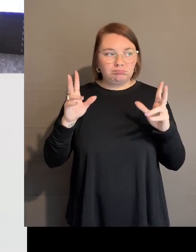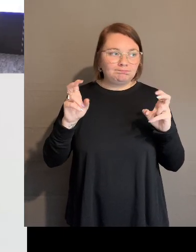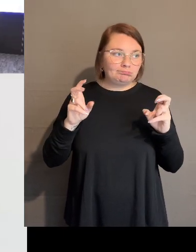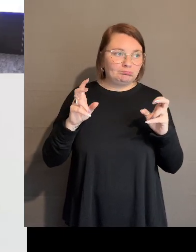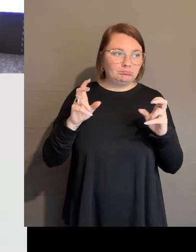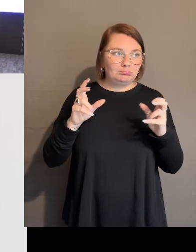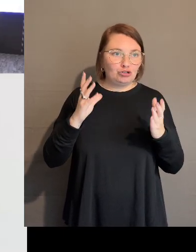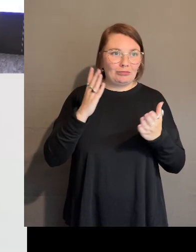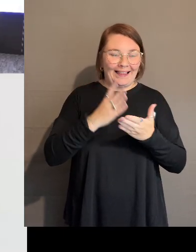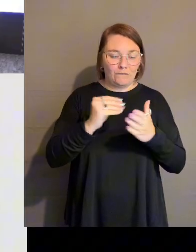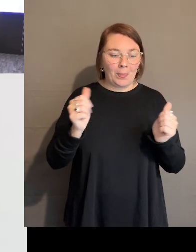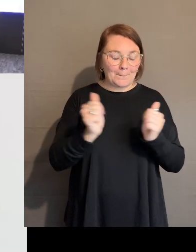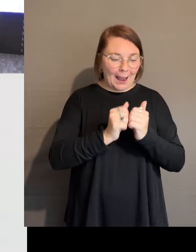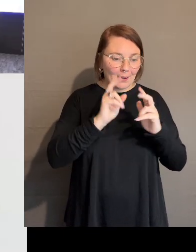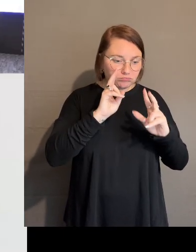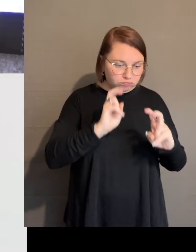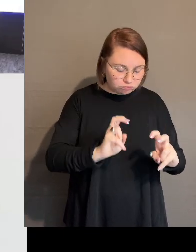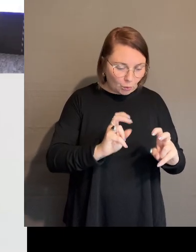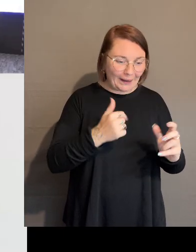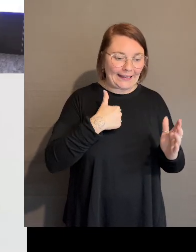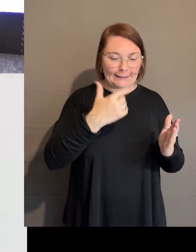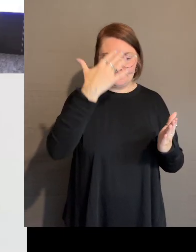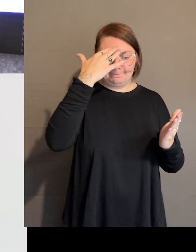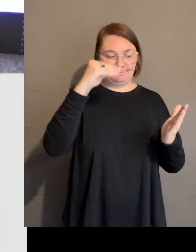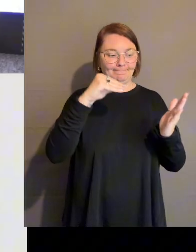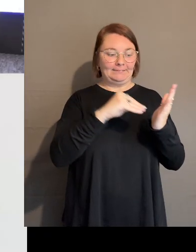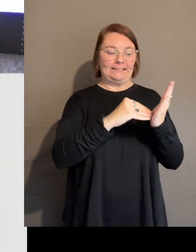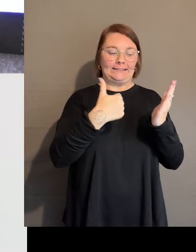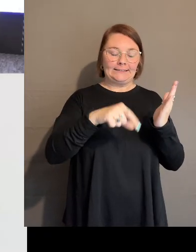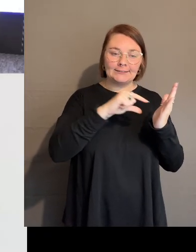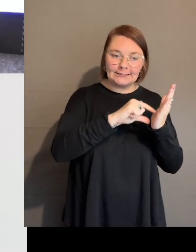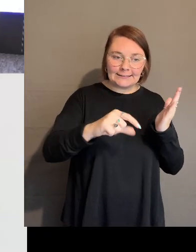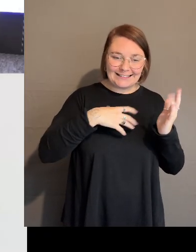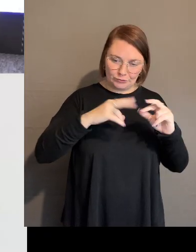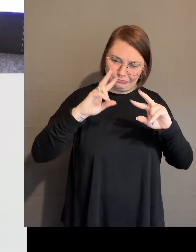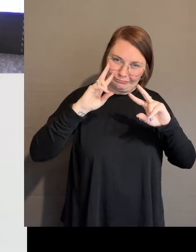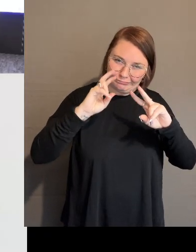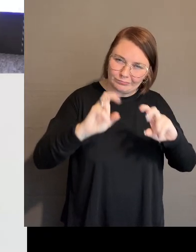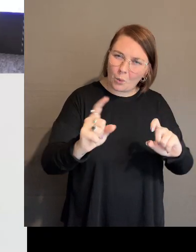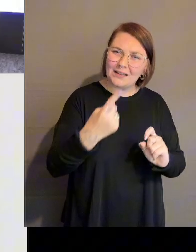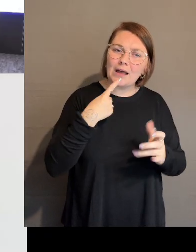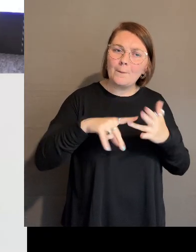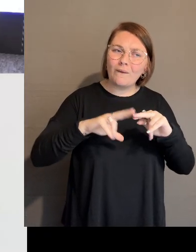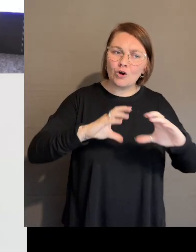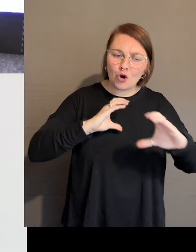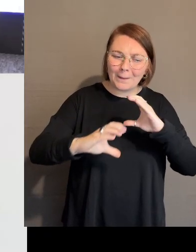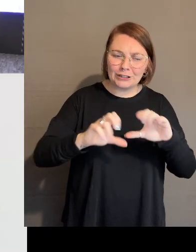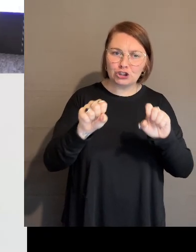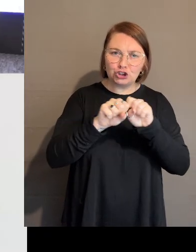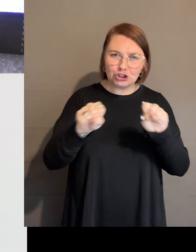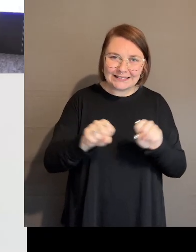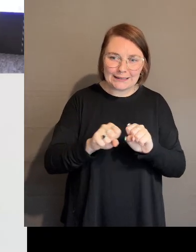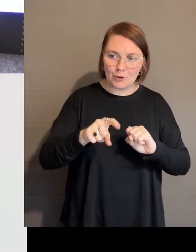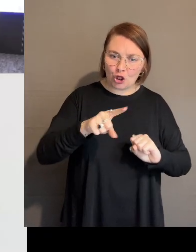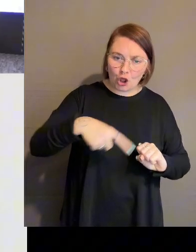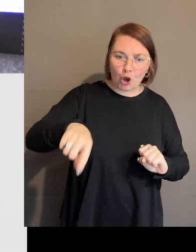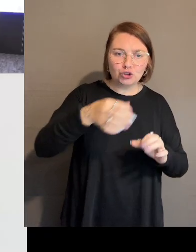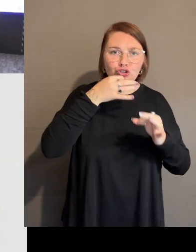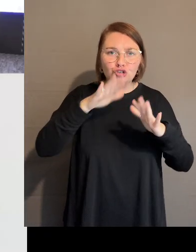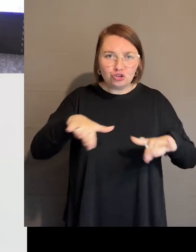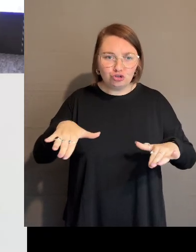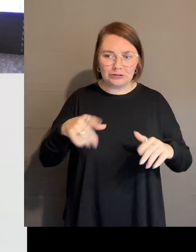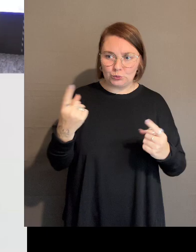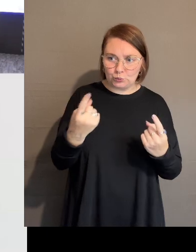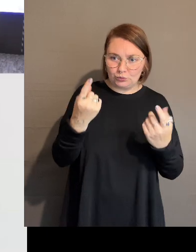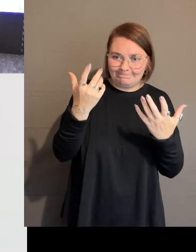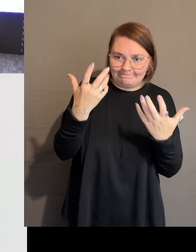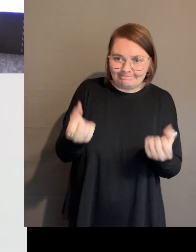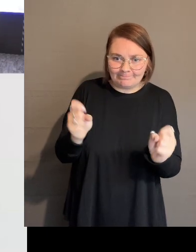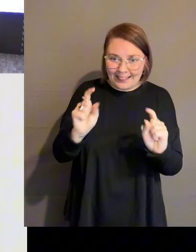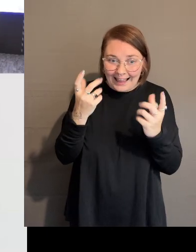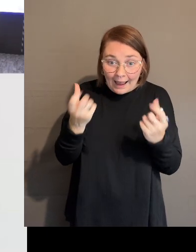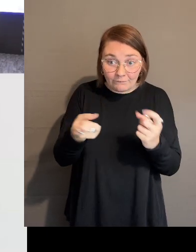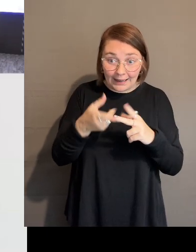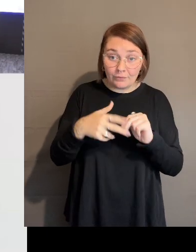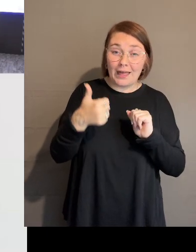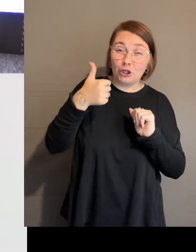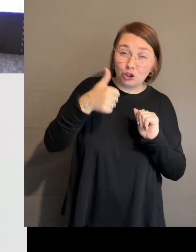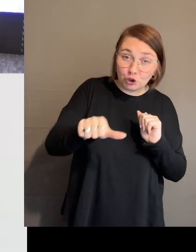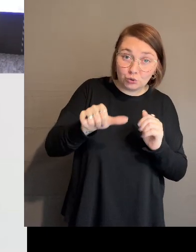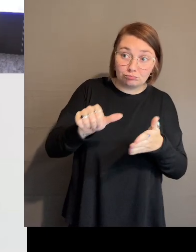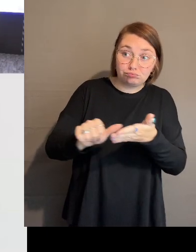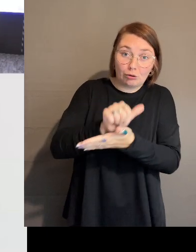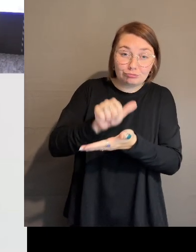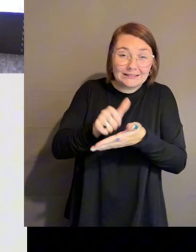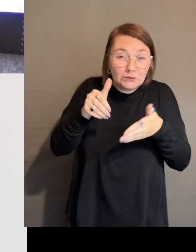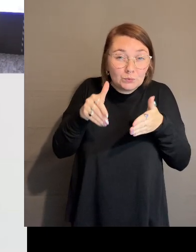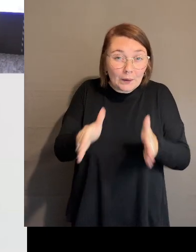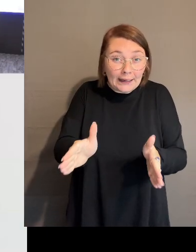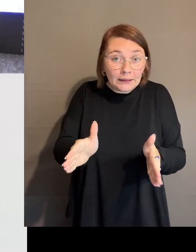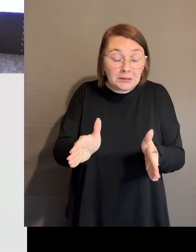take-home message from the paper was that we really need to take a good look at what kind of communication systems those kids and adolescents have, and if they're used appropriately. And…